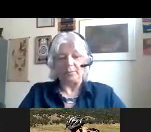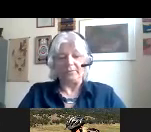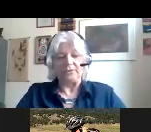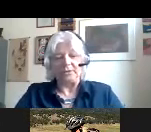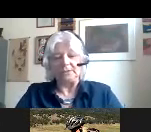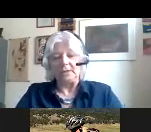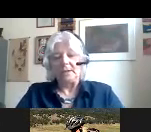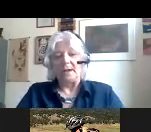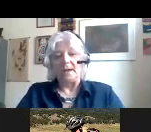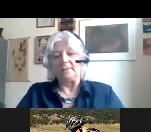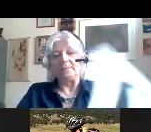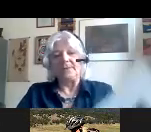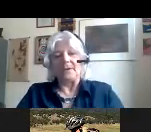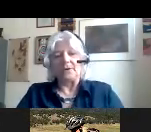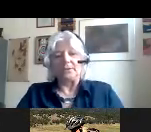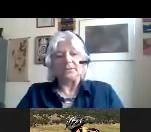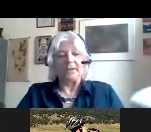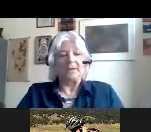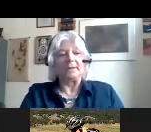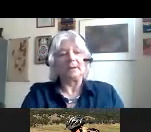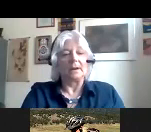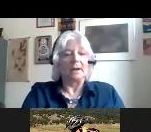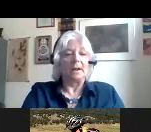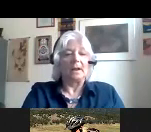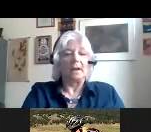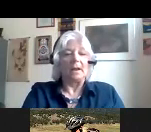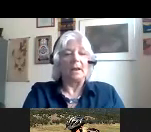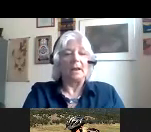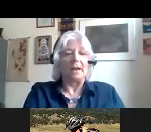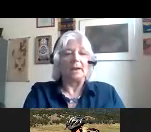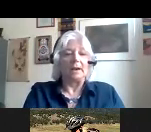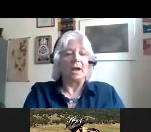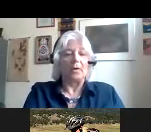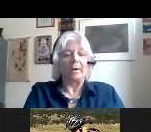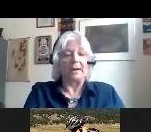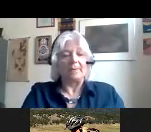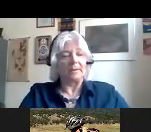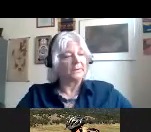privileges that those in lower economic positions